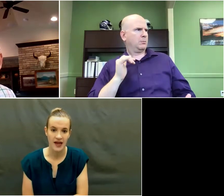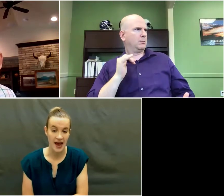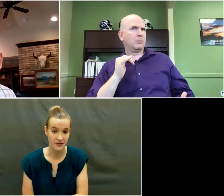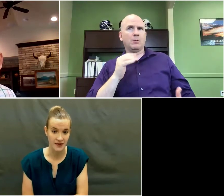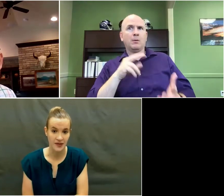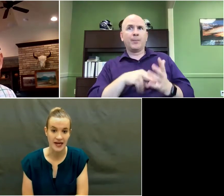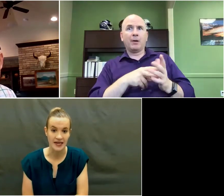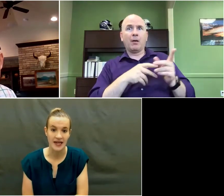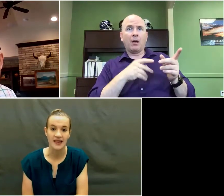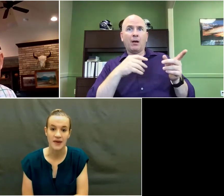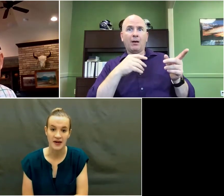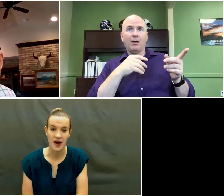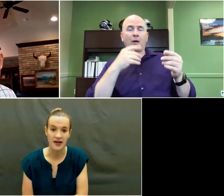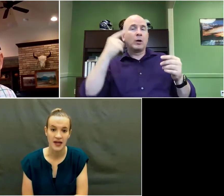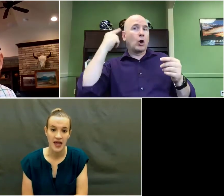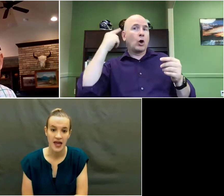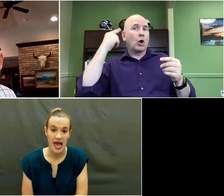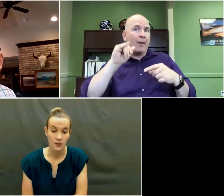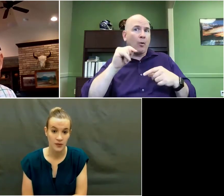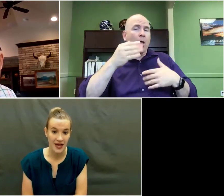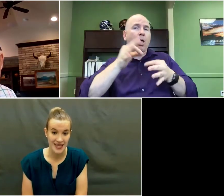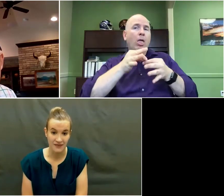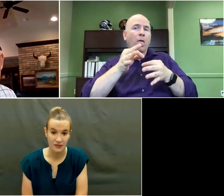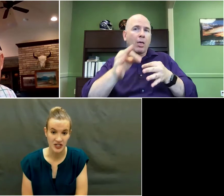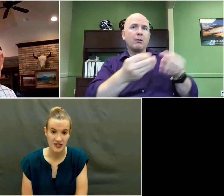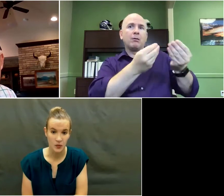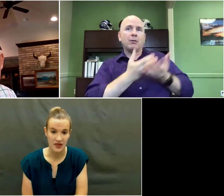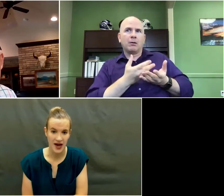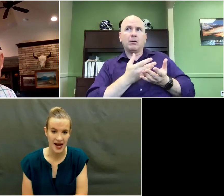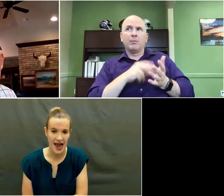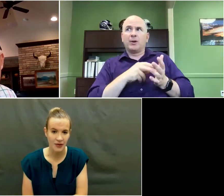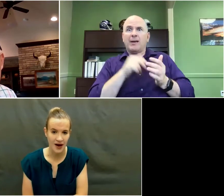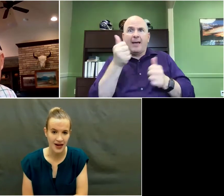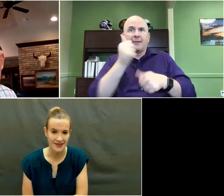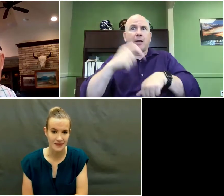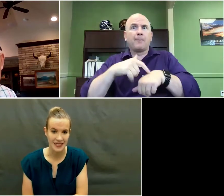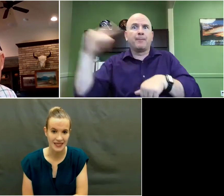after the plane hit the Pentagon, and we realized that information, we thought, how long has it been